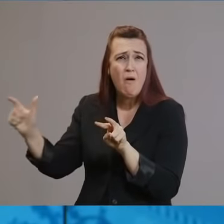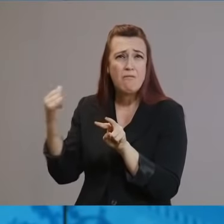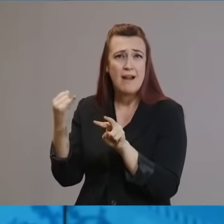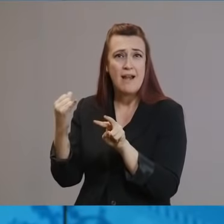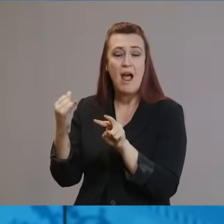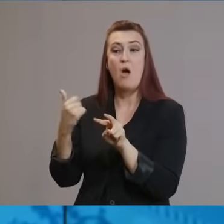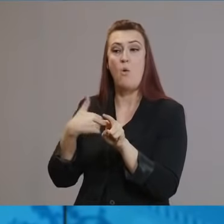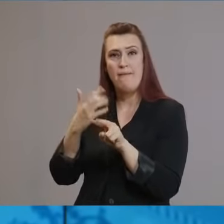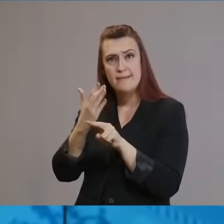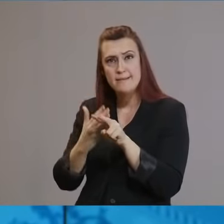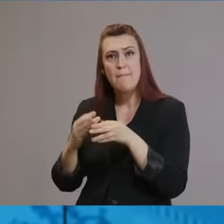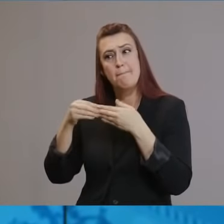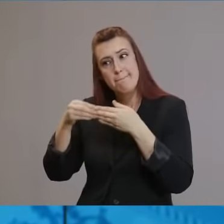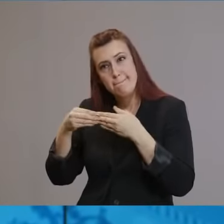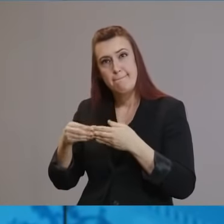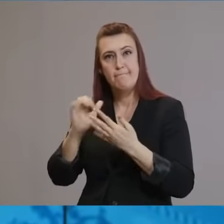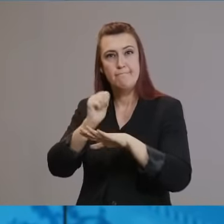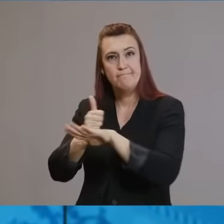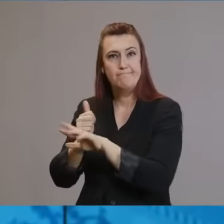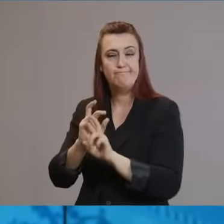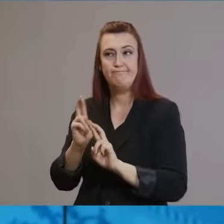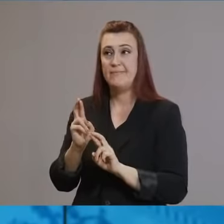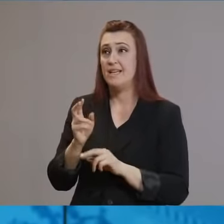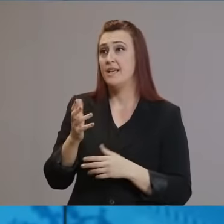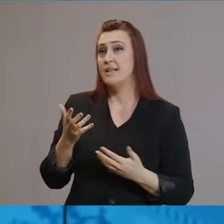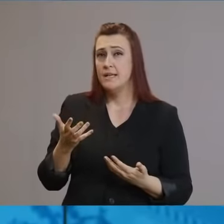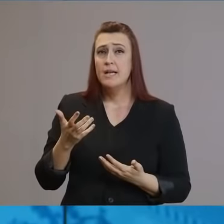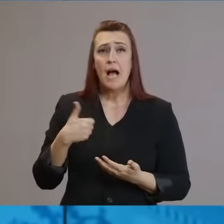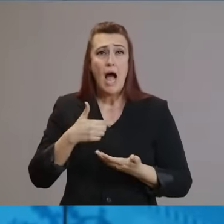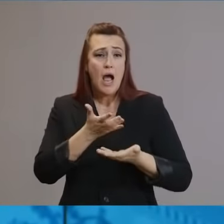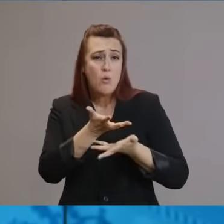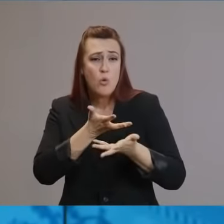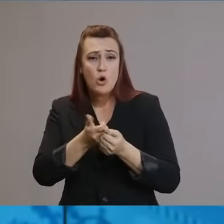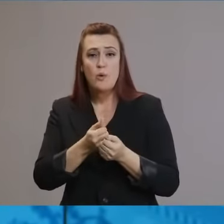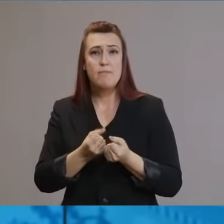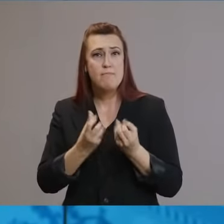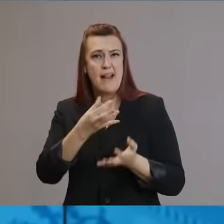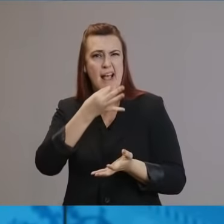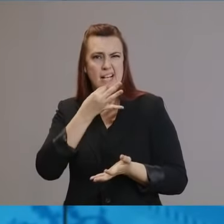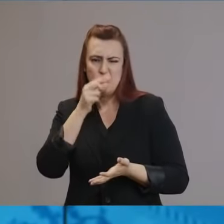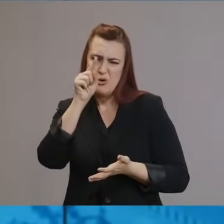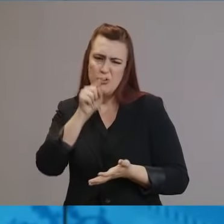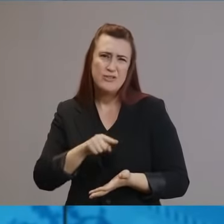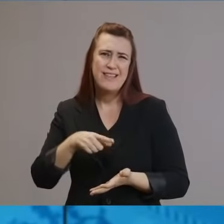I AM WORKING WITH SUBJECT MATTER EXPERTS ON THIS THAT ARE FOCUSED ENTIRELY ON THE STATE OF ARIZONA.